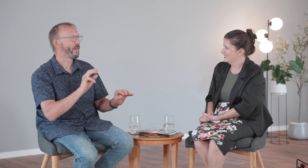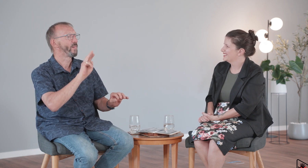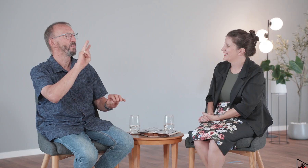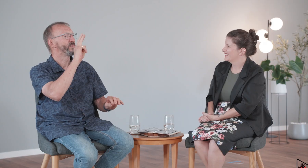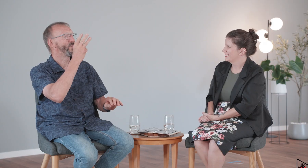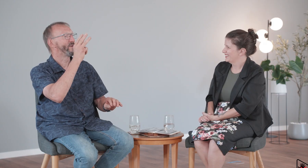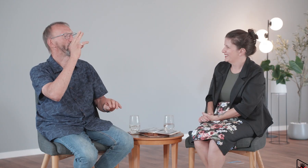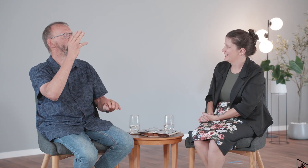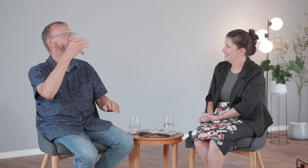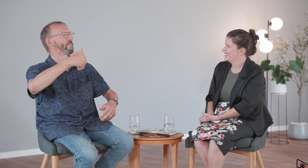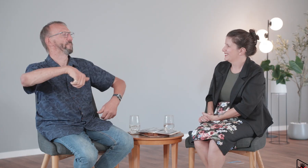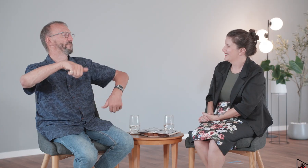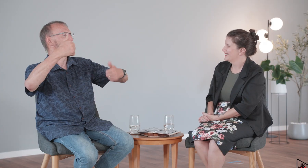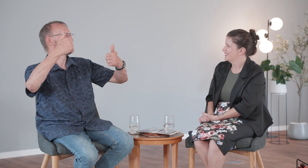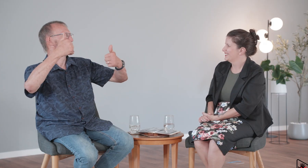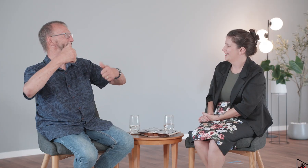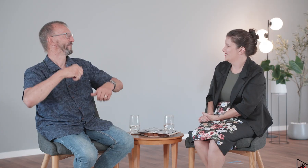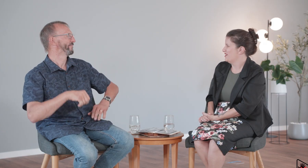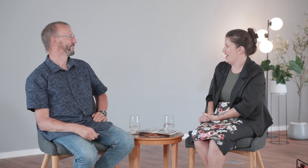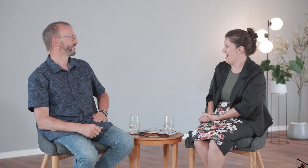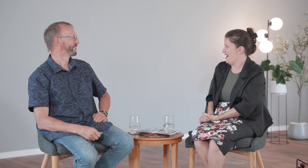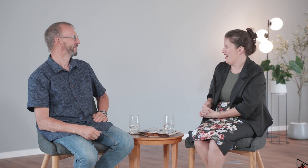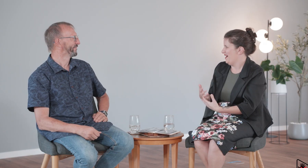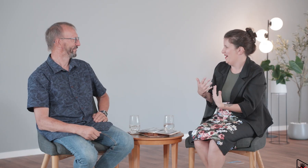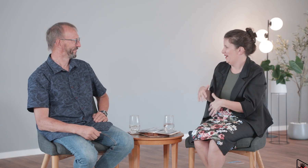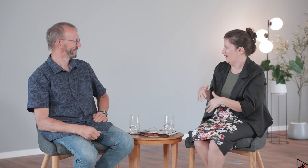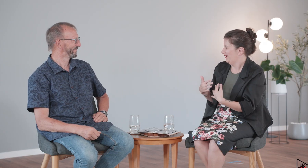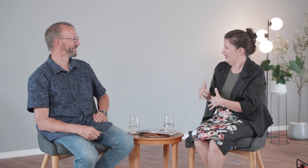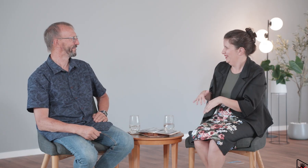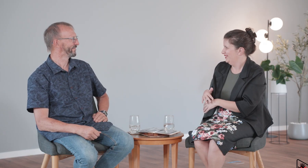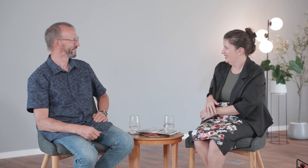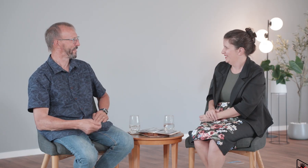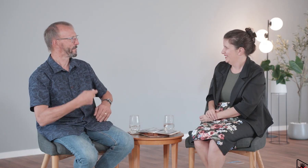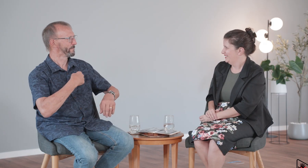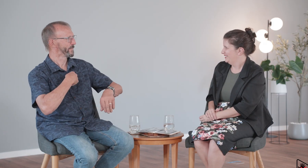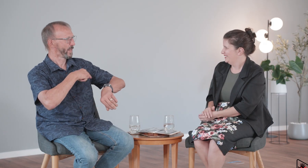familiar. And then you just consolidated that learning as you went through that process again